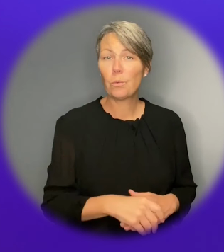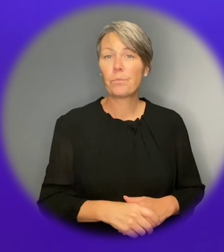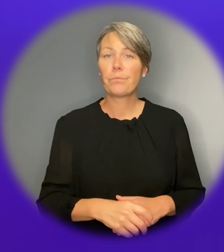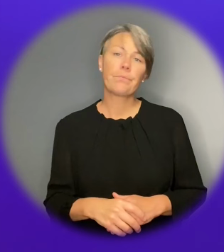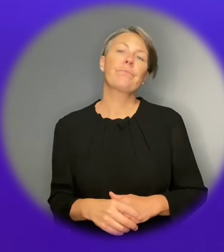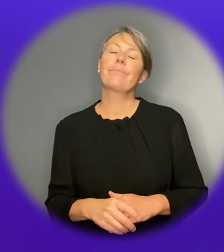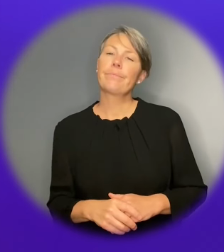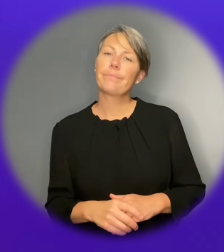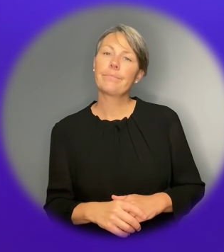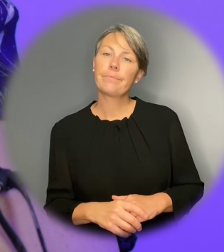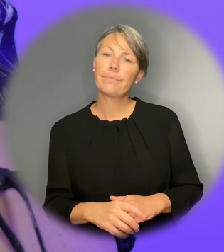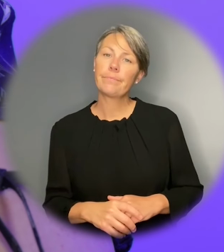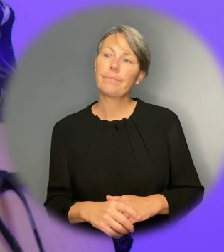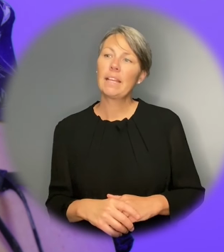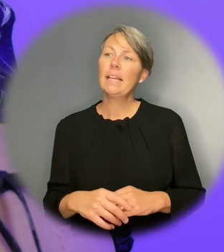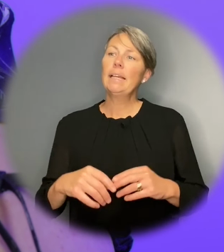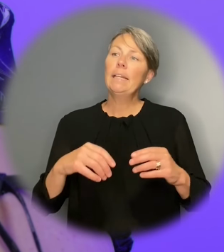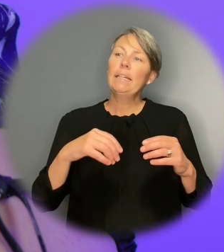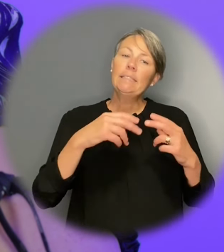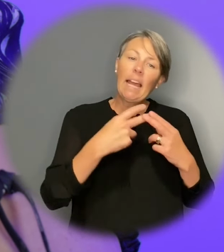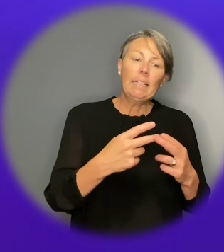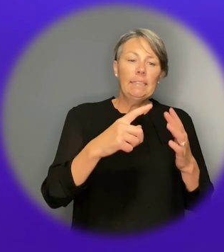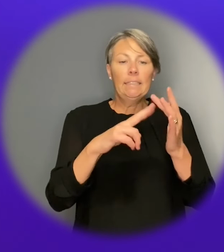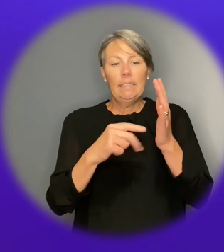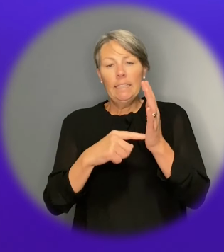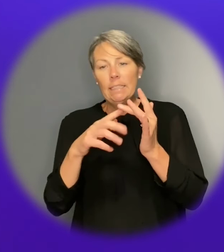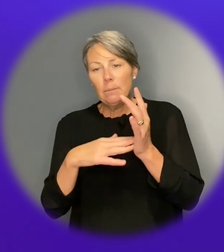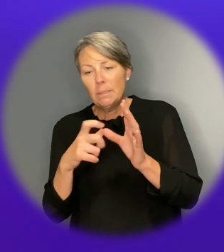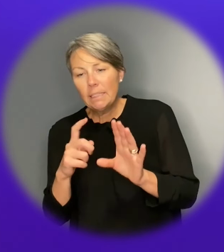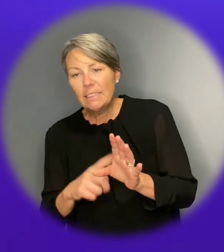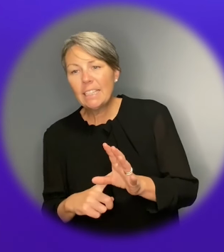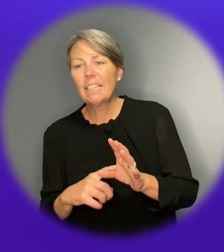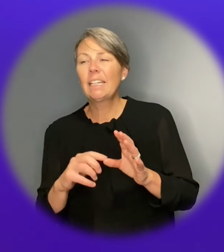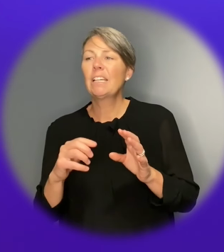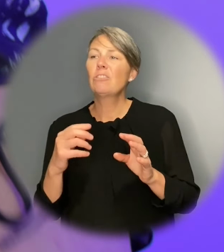intimacy and relationships it's also not just that. Being a wheelchair user sometimes